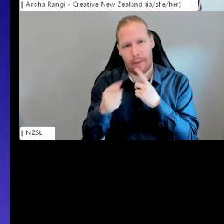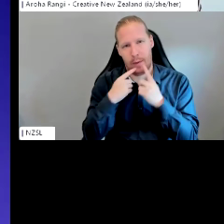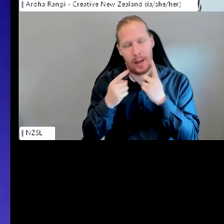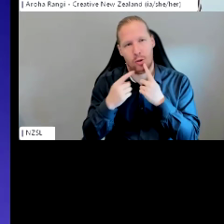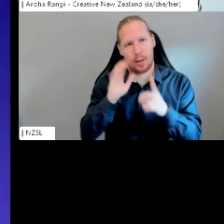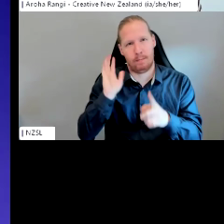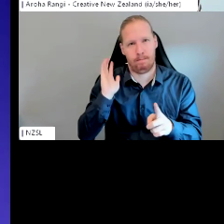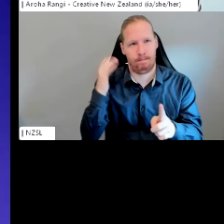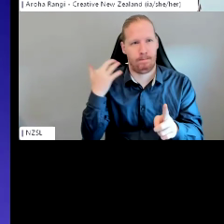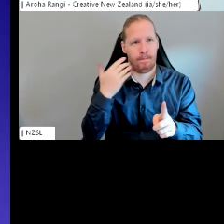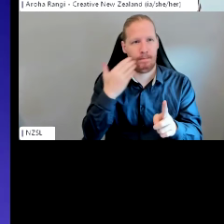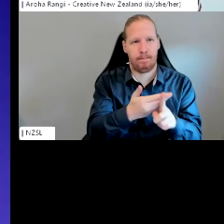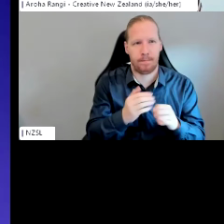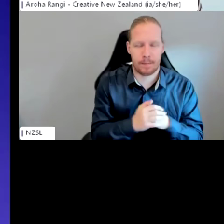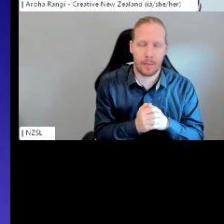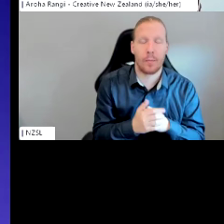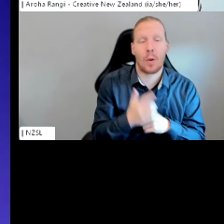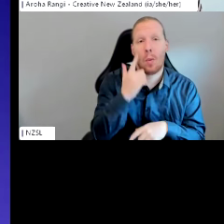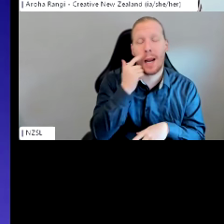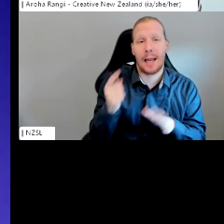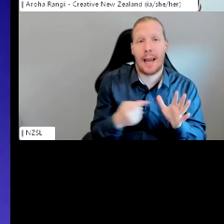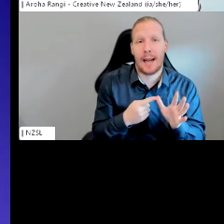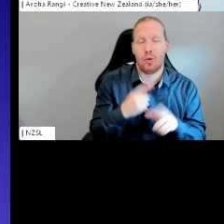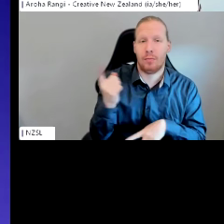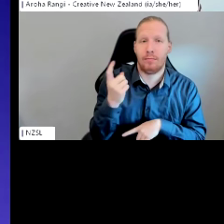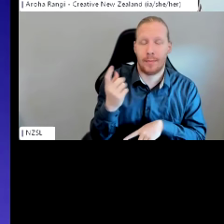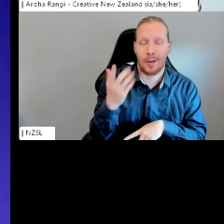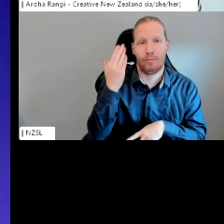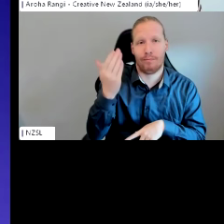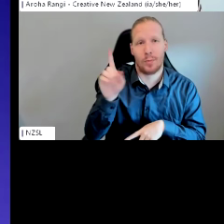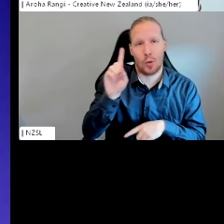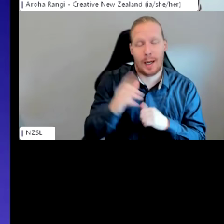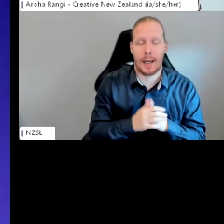have Andrew to talk with us today. Andrew brings significant experience in audience research